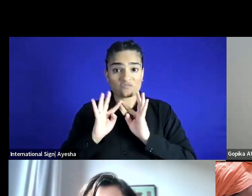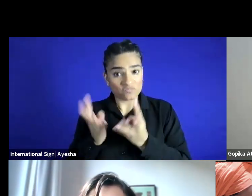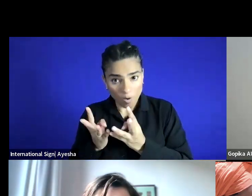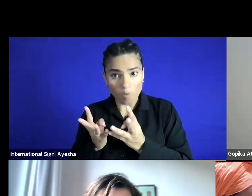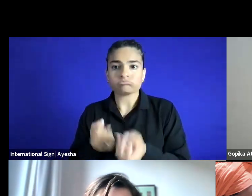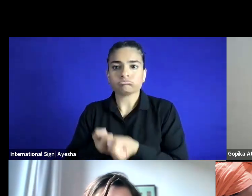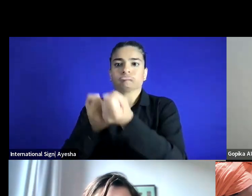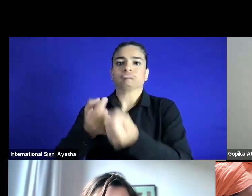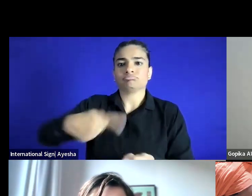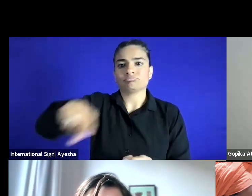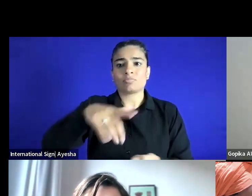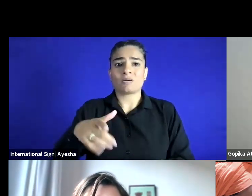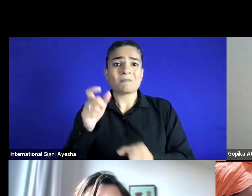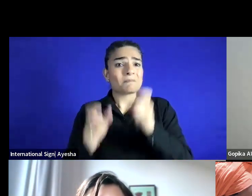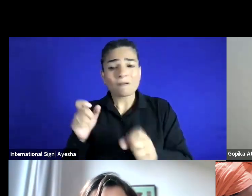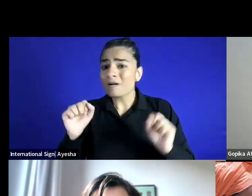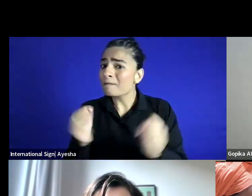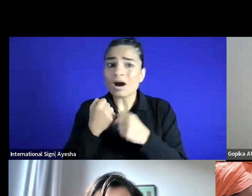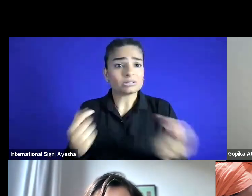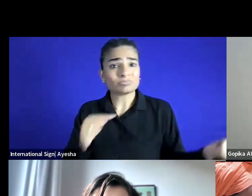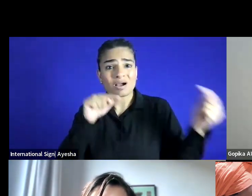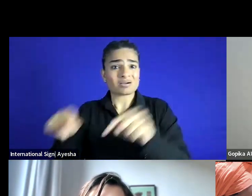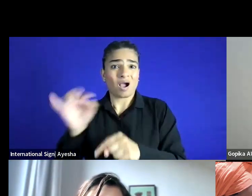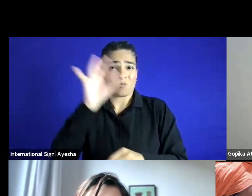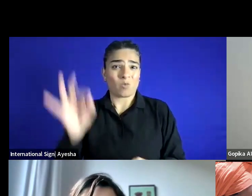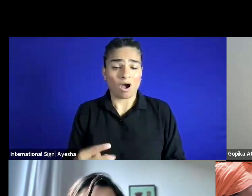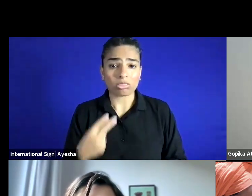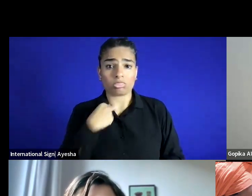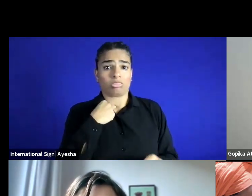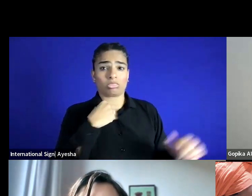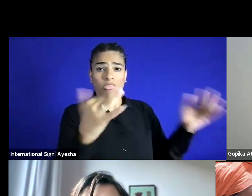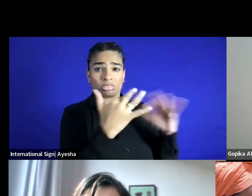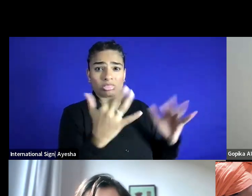that we are really excited to have a forum that is more hybrid than ever before, and to have the hope,